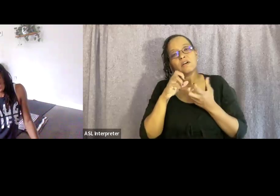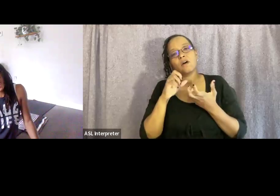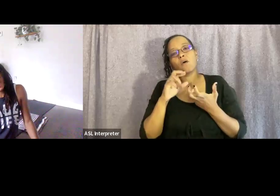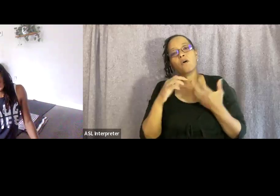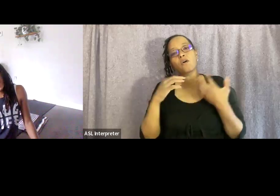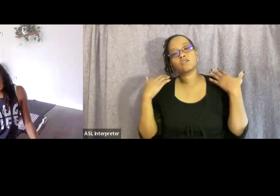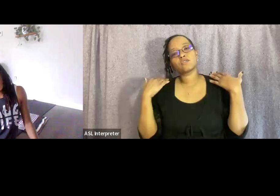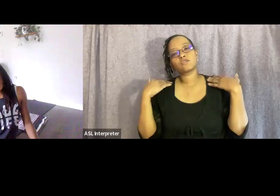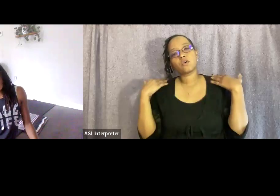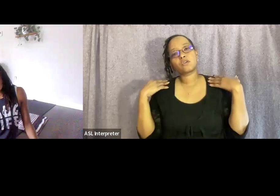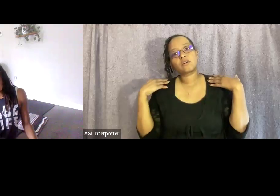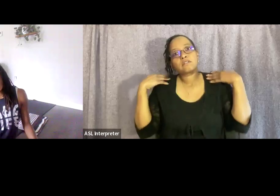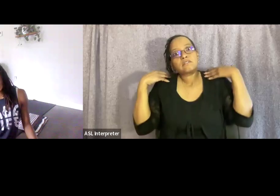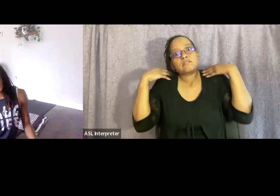up by the ear, see where you can soften.